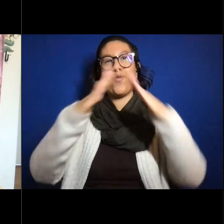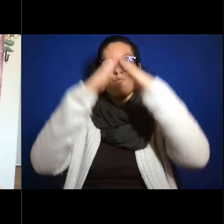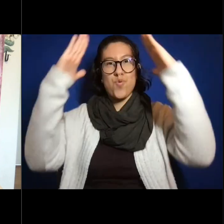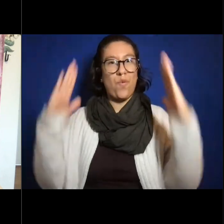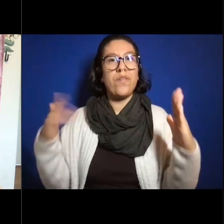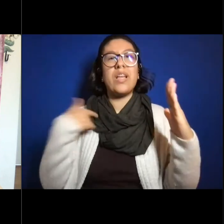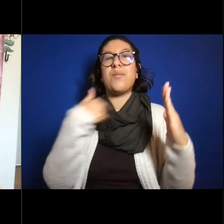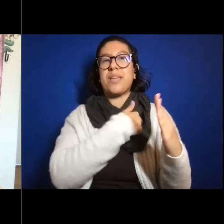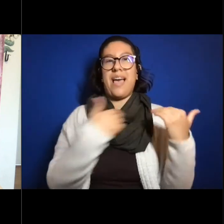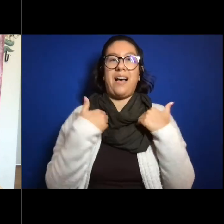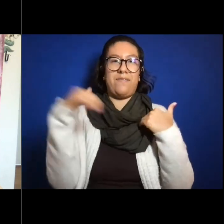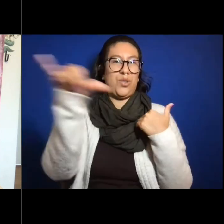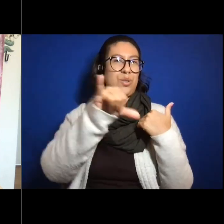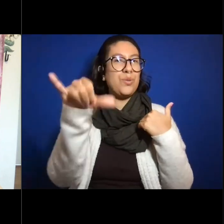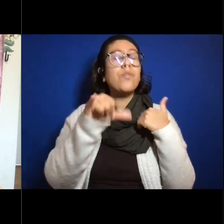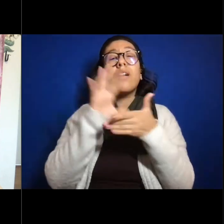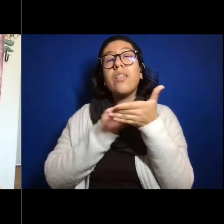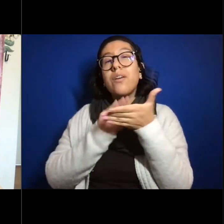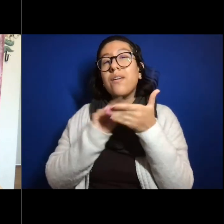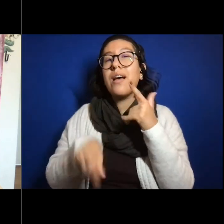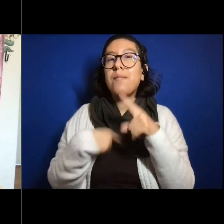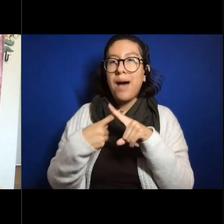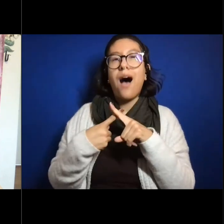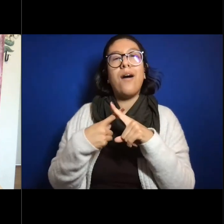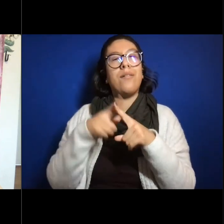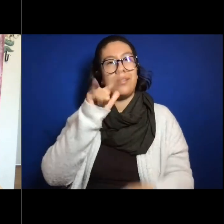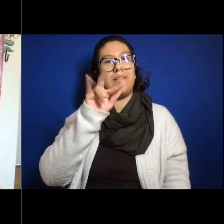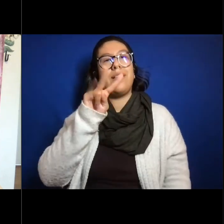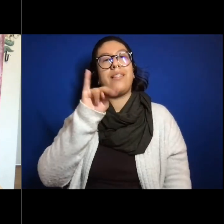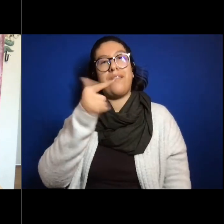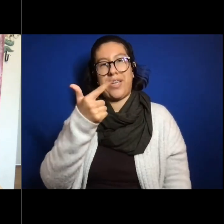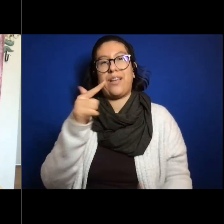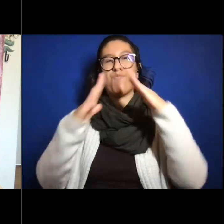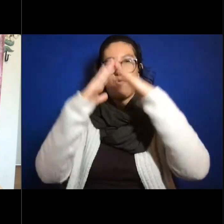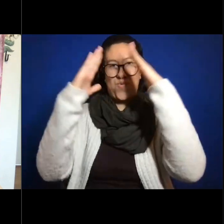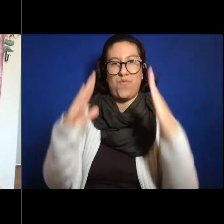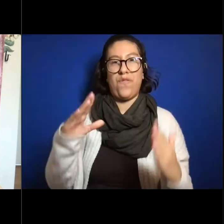So you can learn a little bit more about living roofs since we had a question about that.